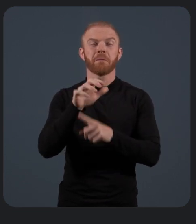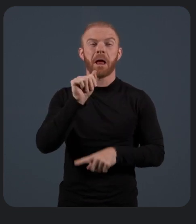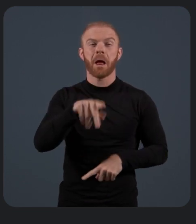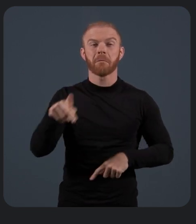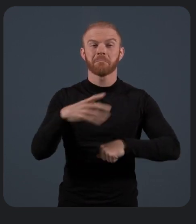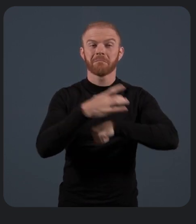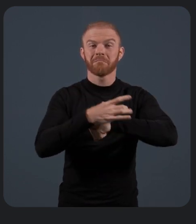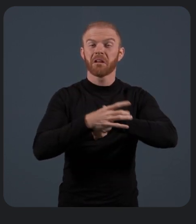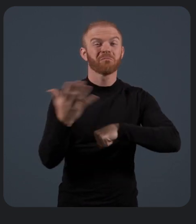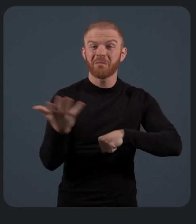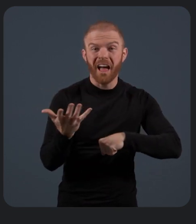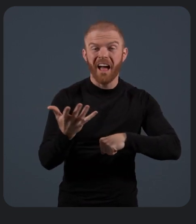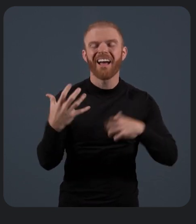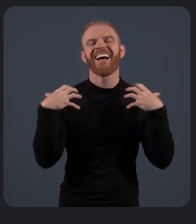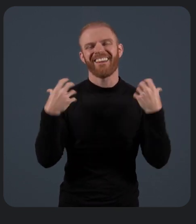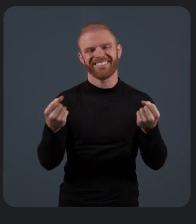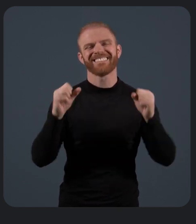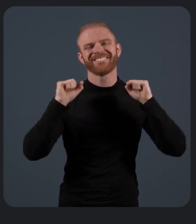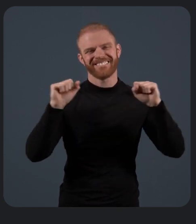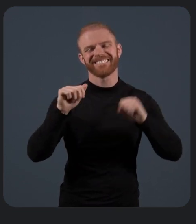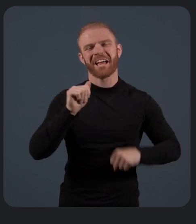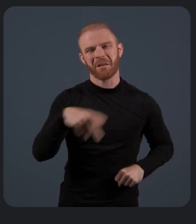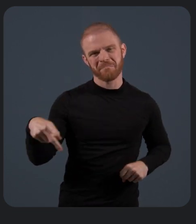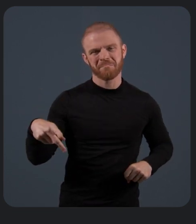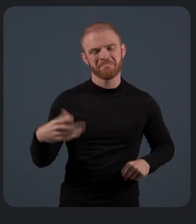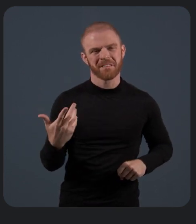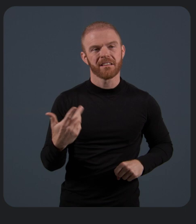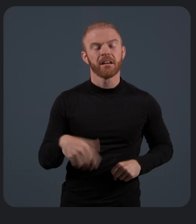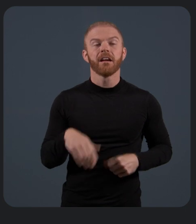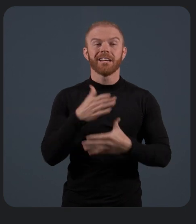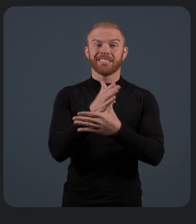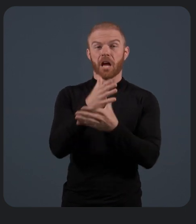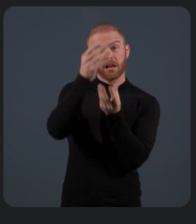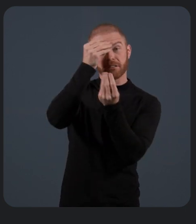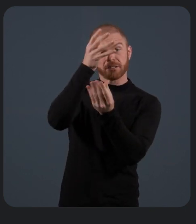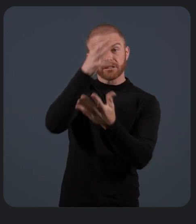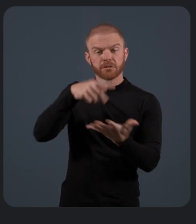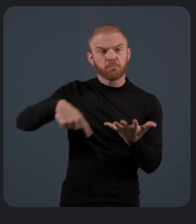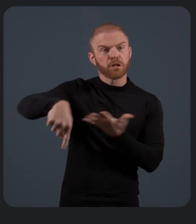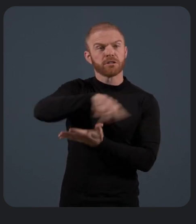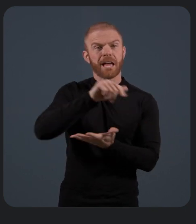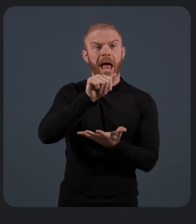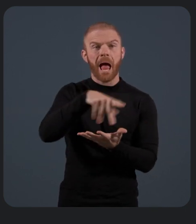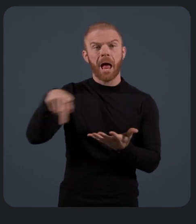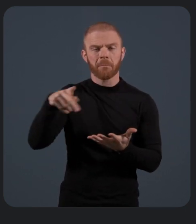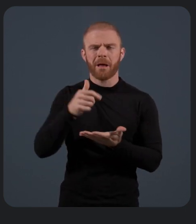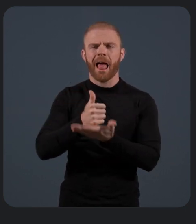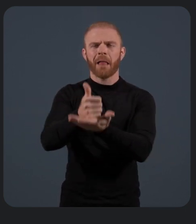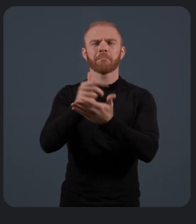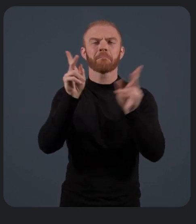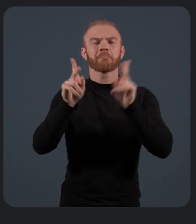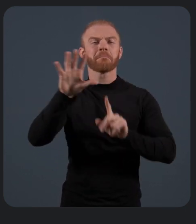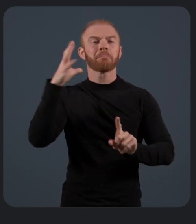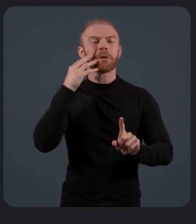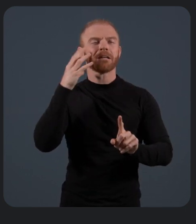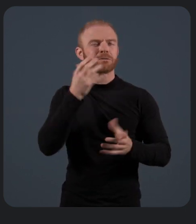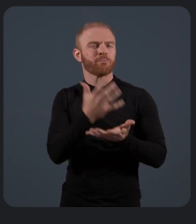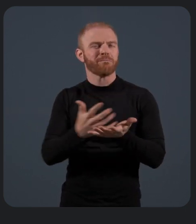are health and fitness apps and sharing data between these apps enables for richer user experiences. We've heard from you, though, that it's